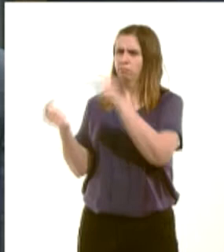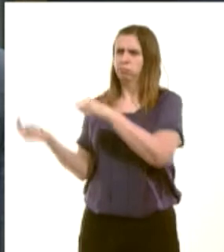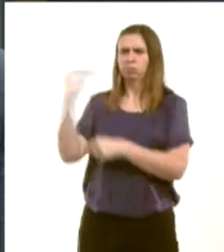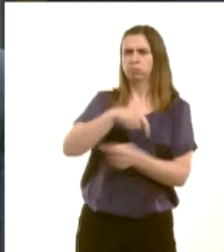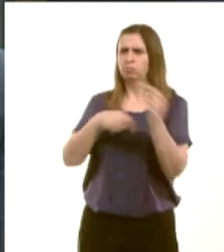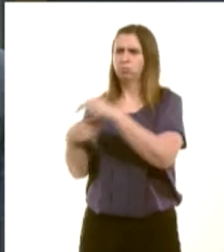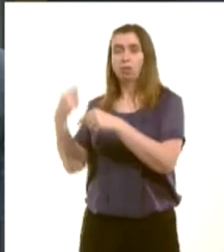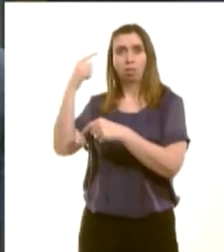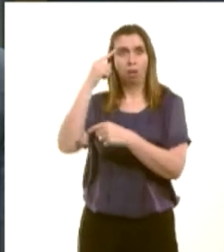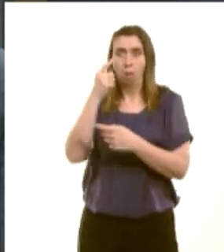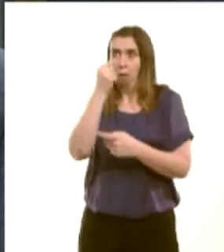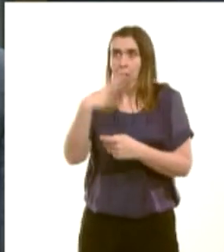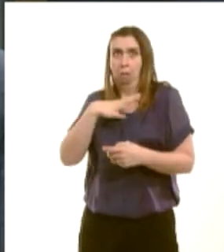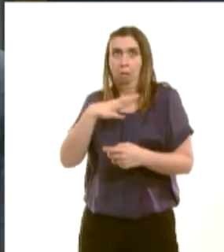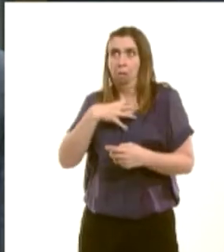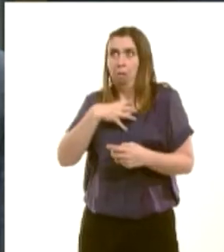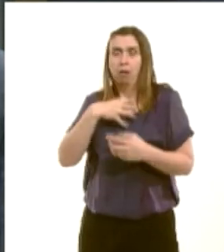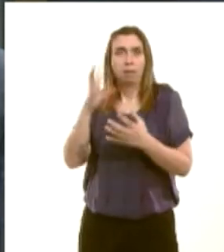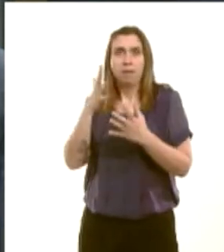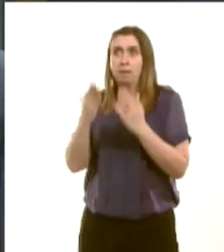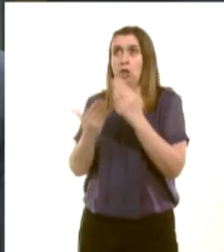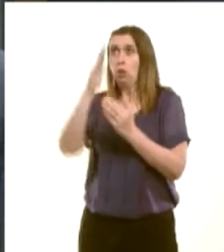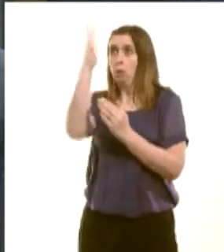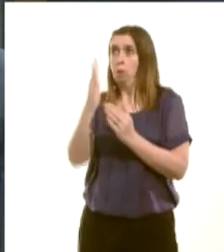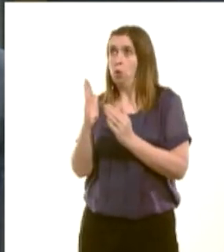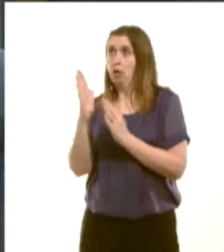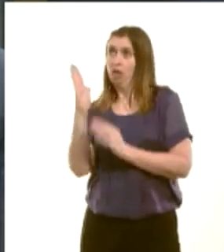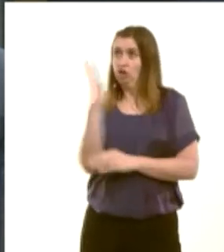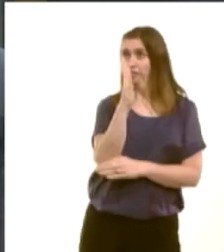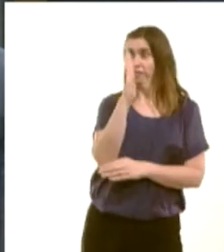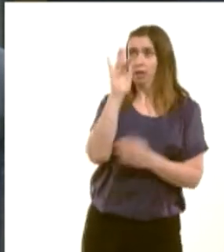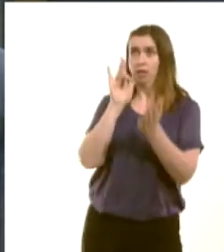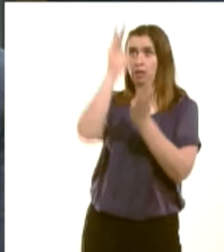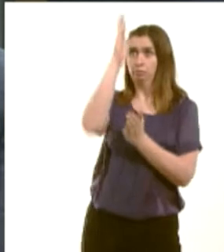be allowed to develop, which would effectively be through the centre of Powys. Can you, First